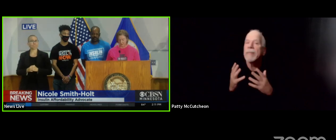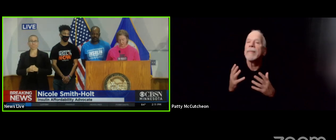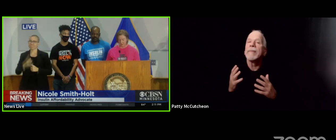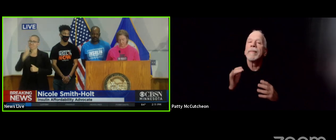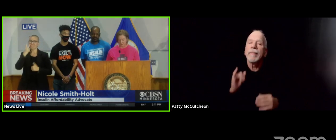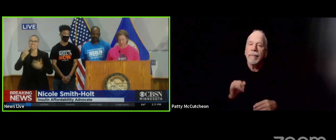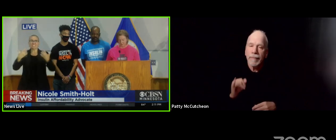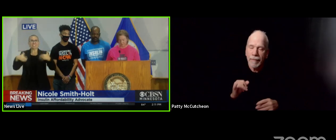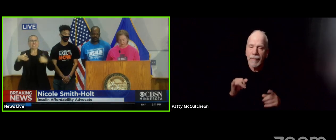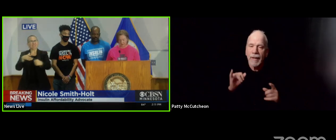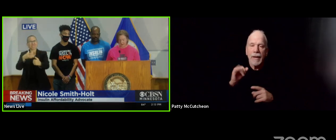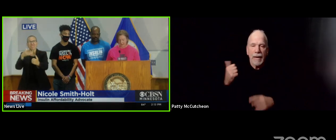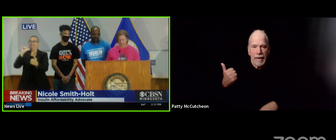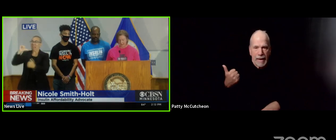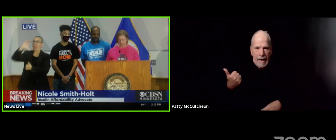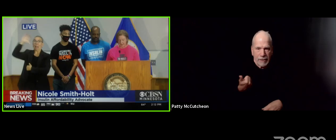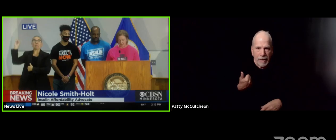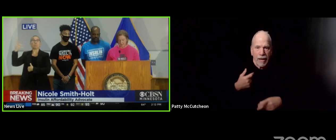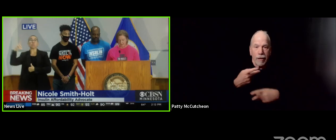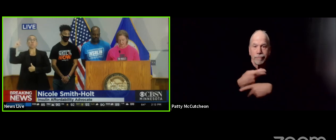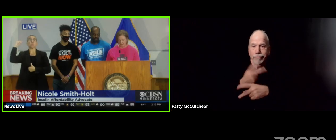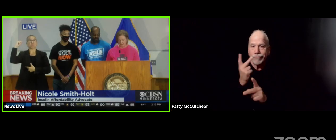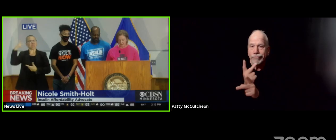OVER PEOPLE AND STANDING IN THE WAY OF SMART, WORKABLE